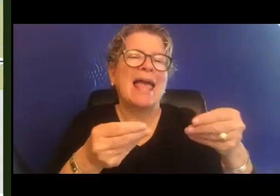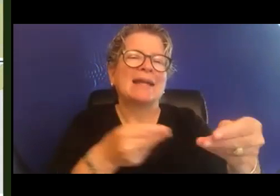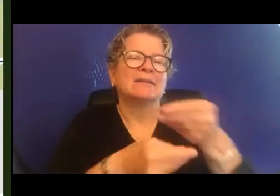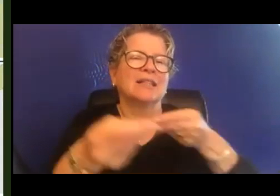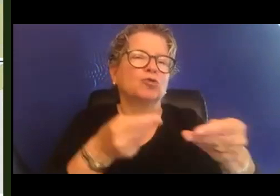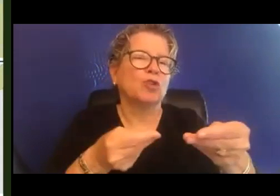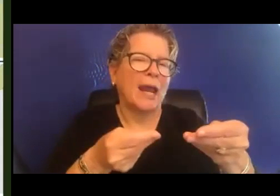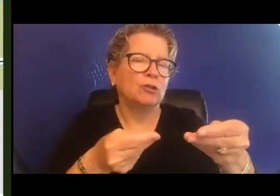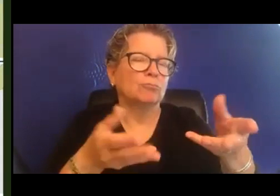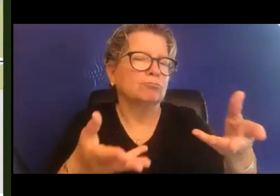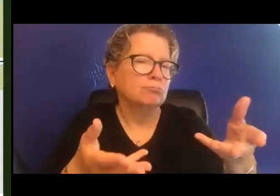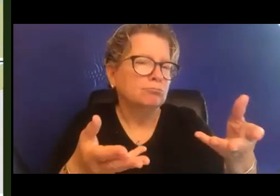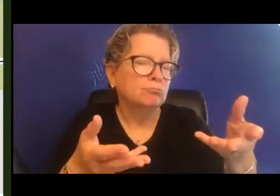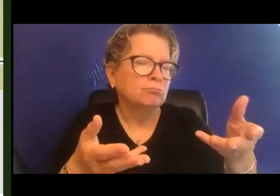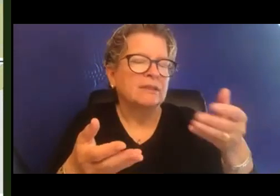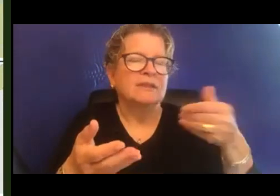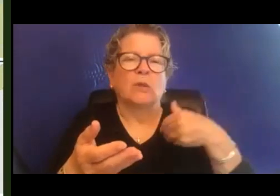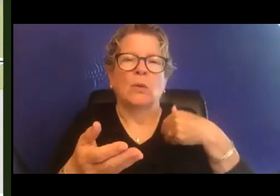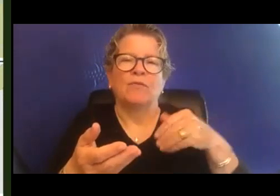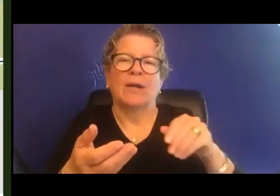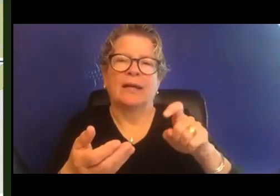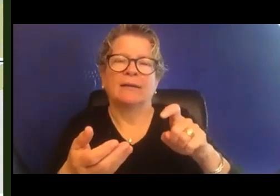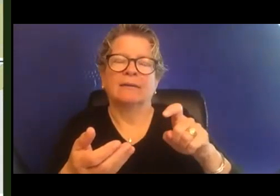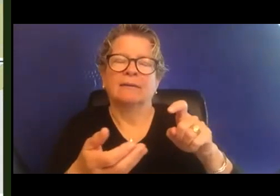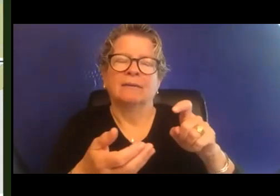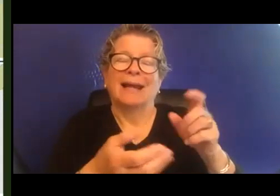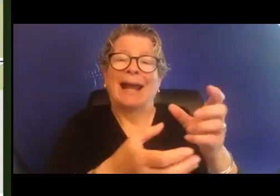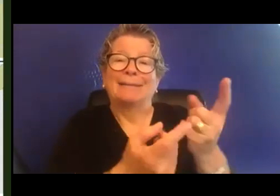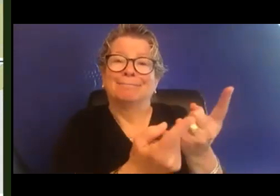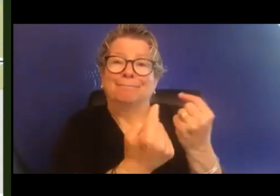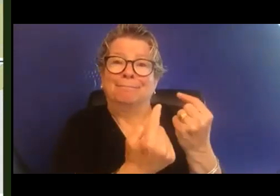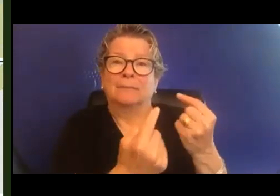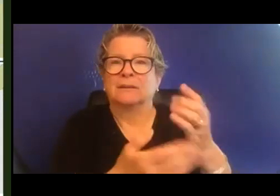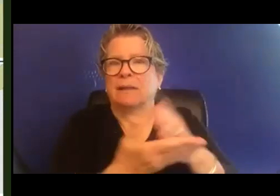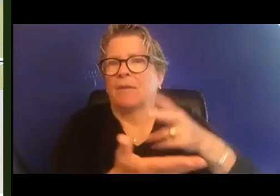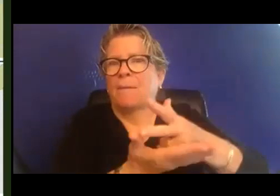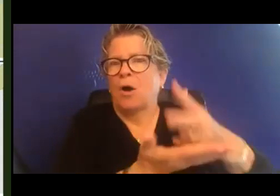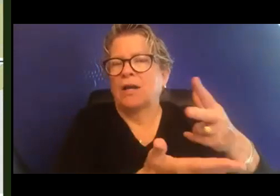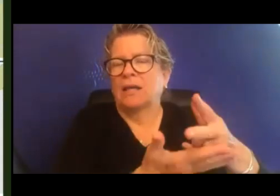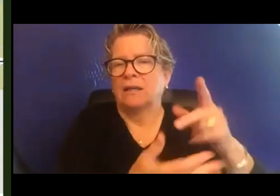are looking at that possibility to restore some of the parking you would have at the trailhead.